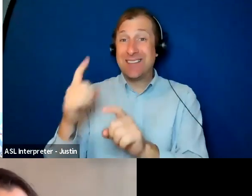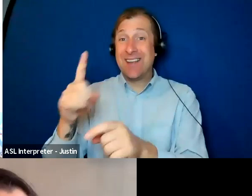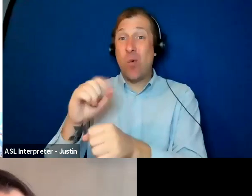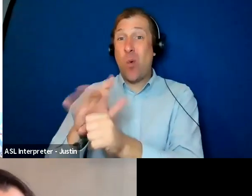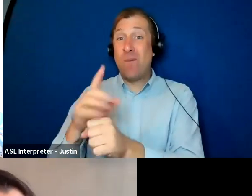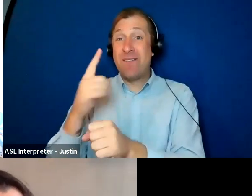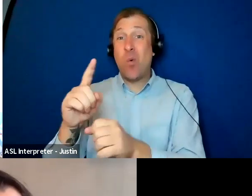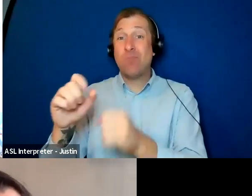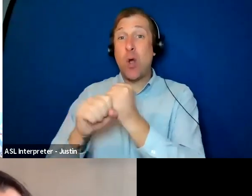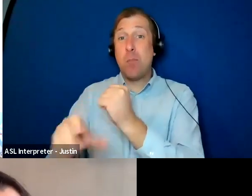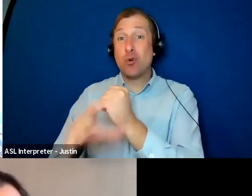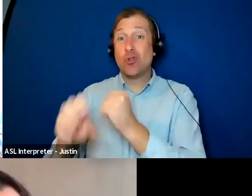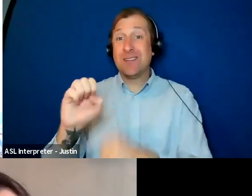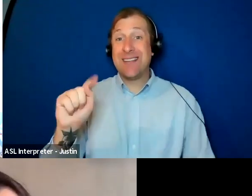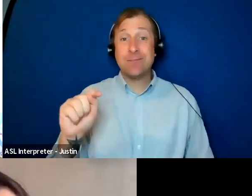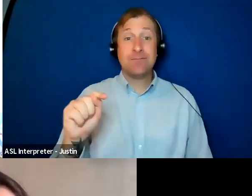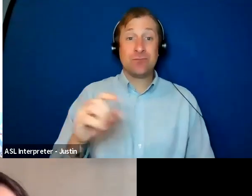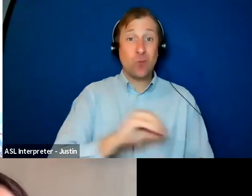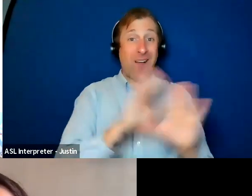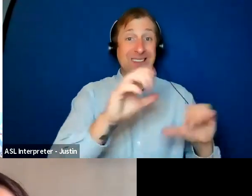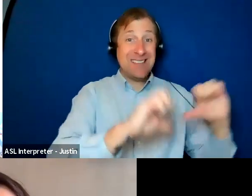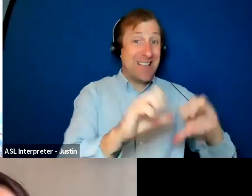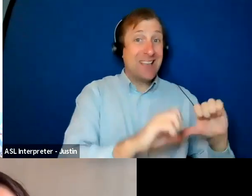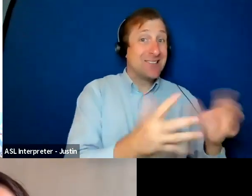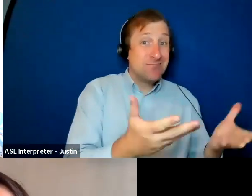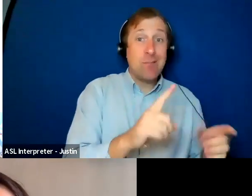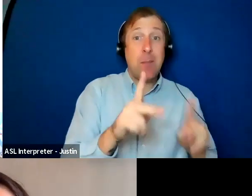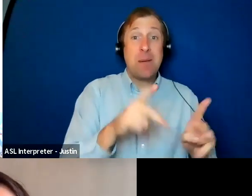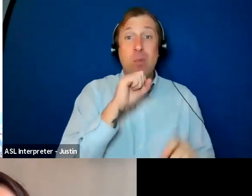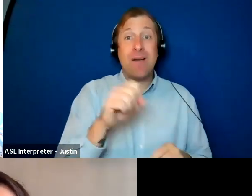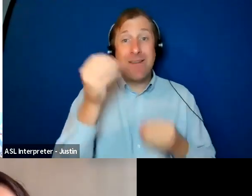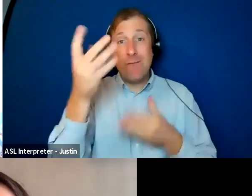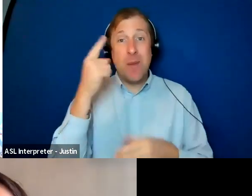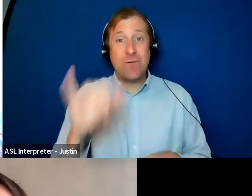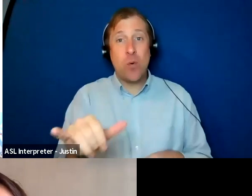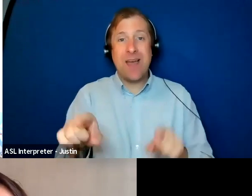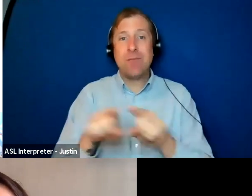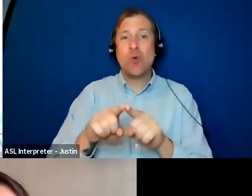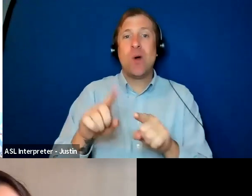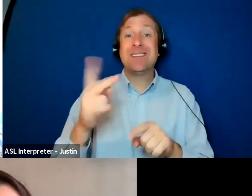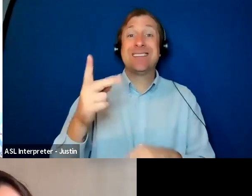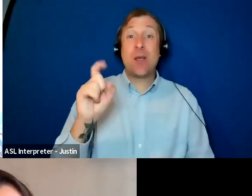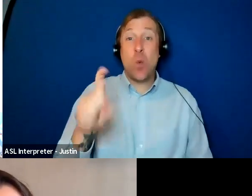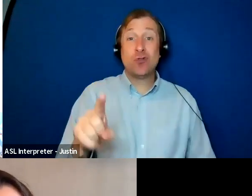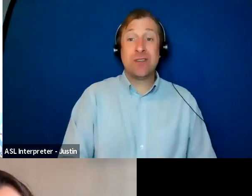So obviously the science is the science, but that people would love to get input on that. They also had another part to the question,